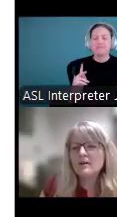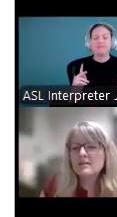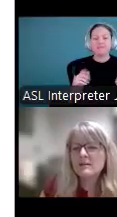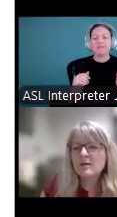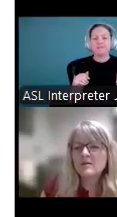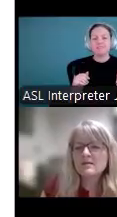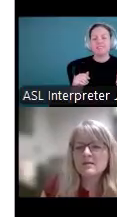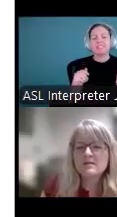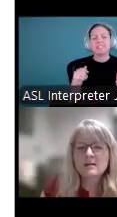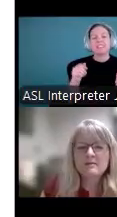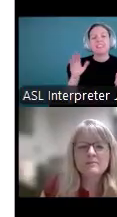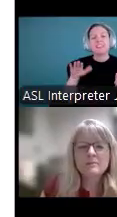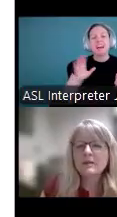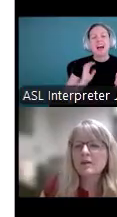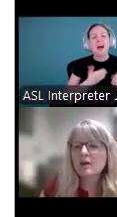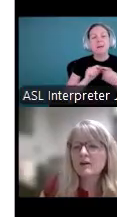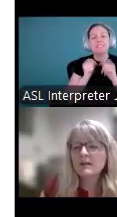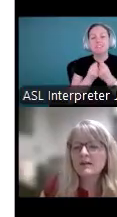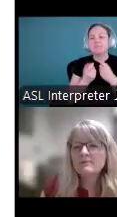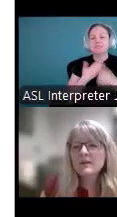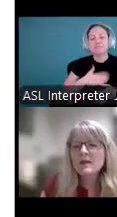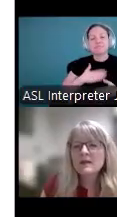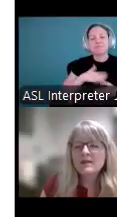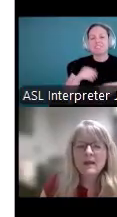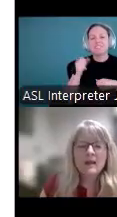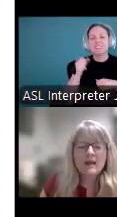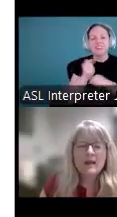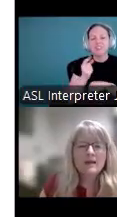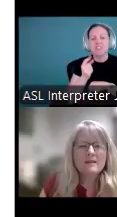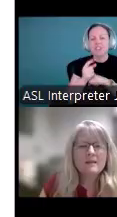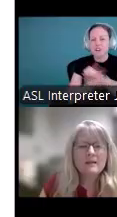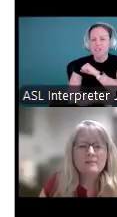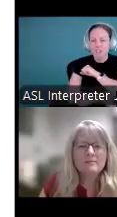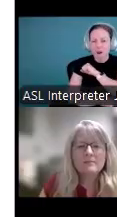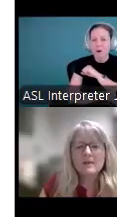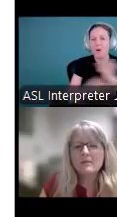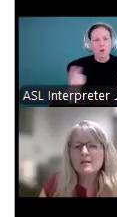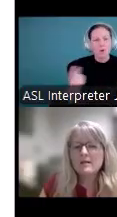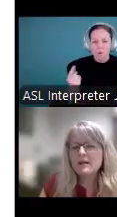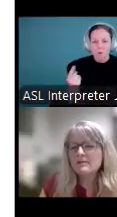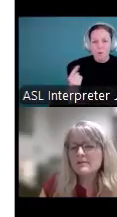Our team always does a pumpkin carving thing, and then we have